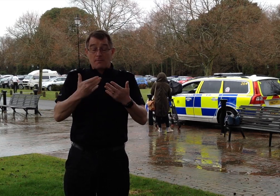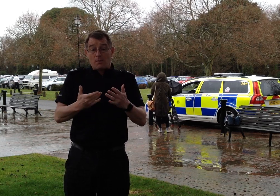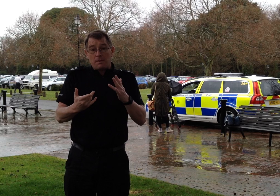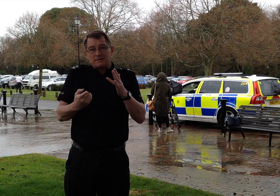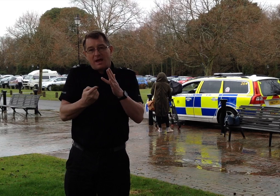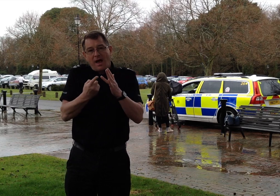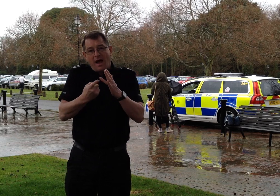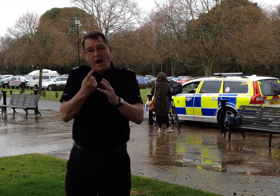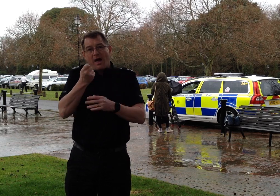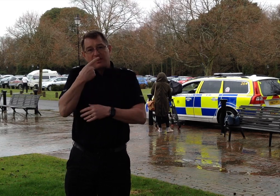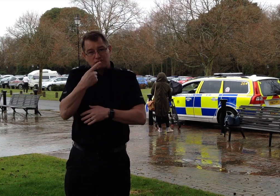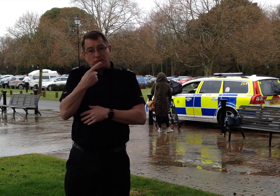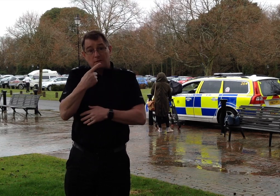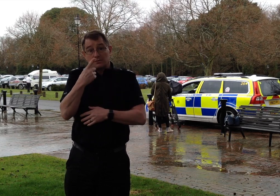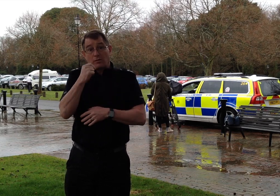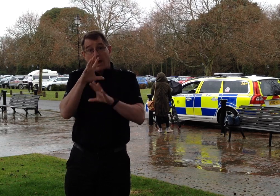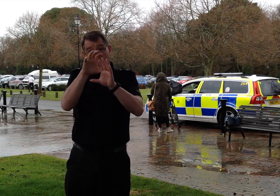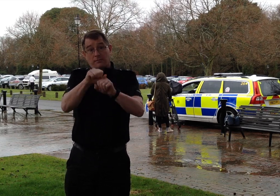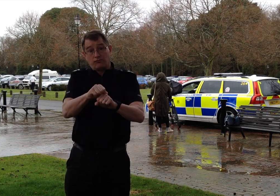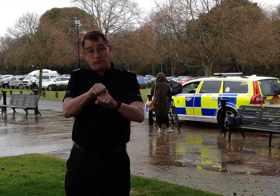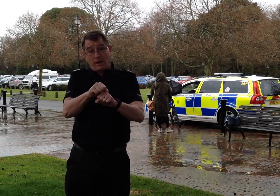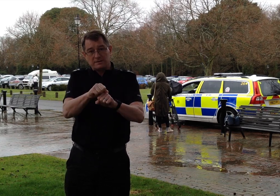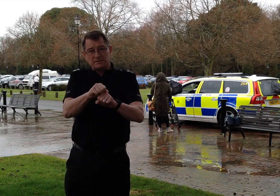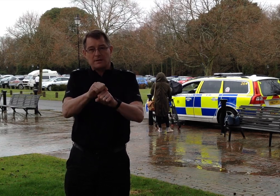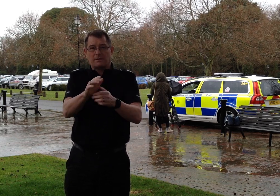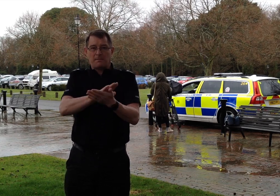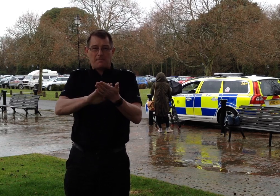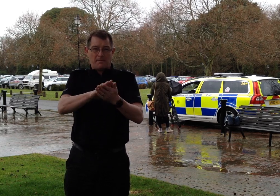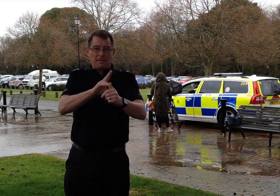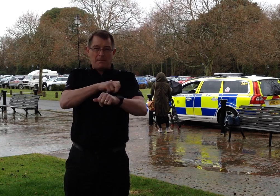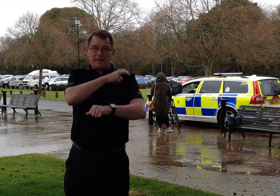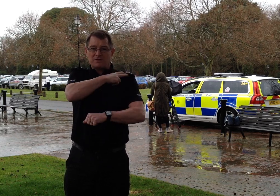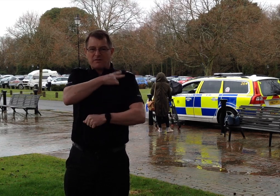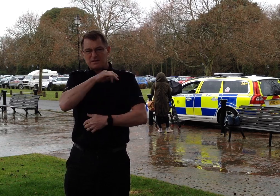At the moment, we can arrest for other drugs